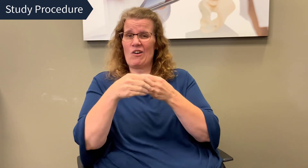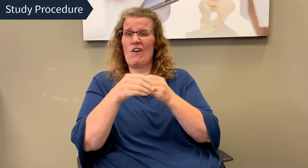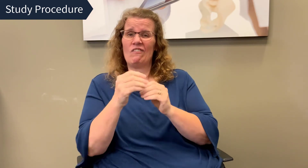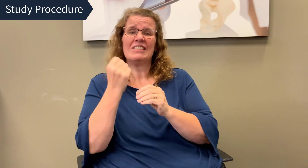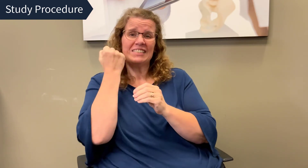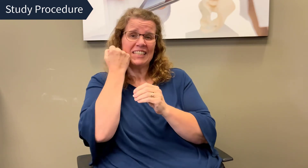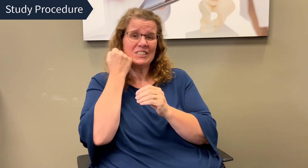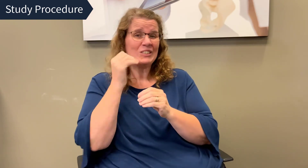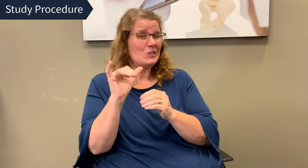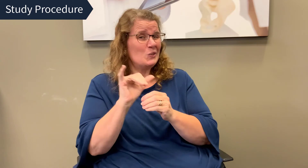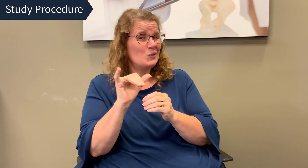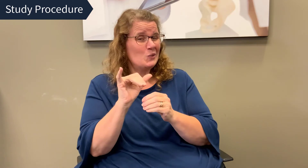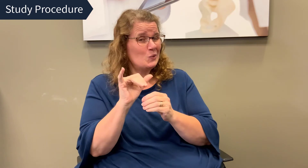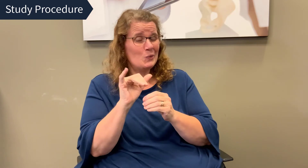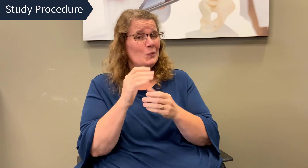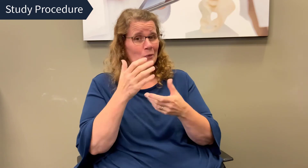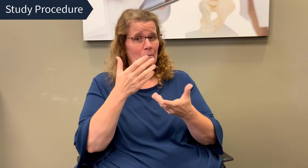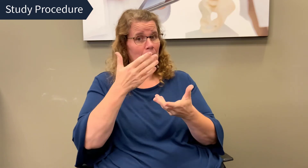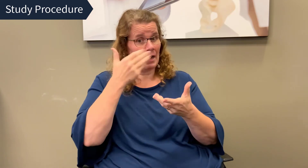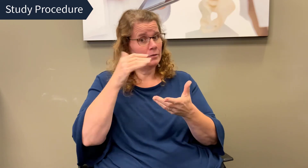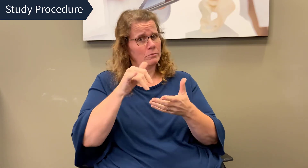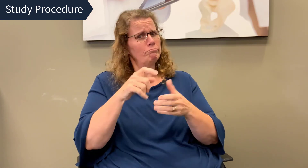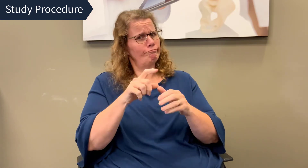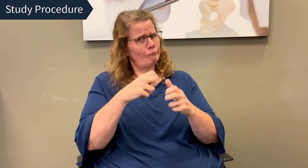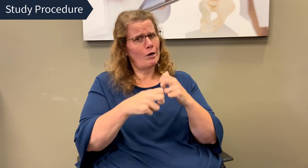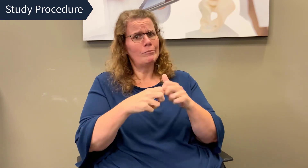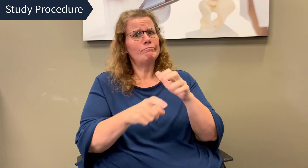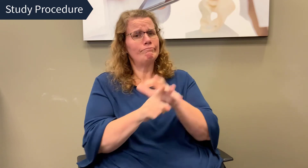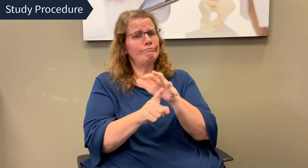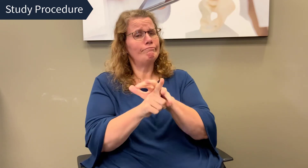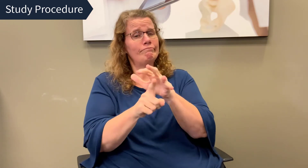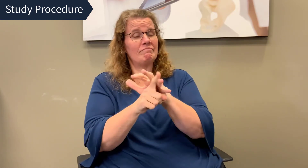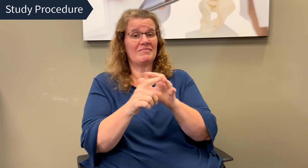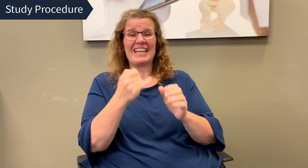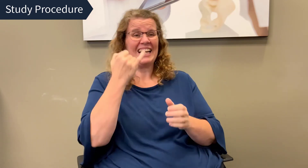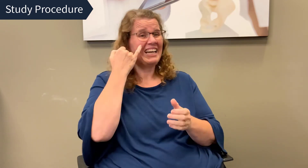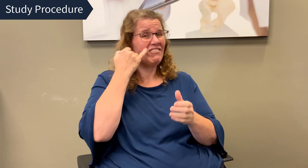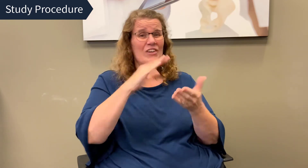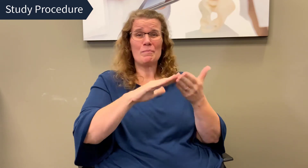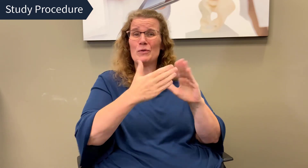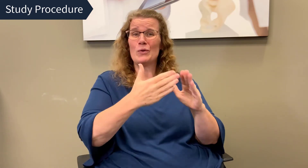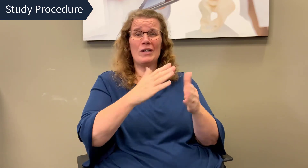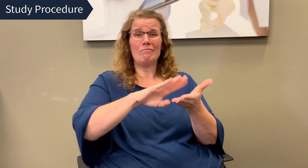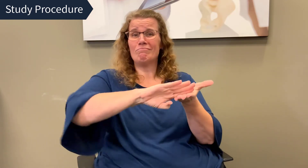setting that were being reported that if we had not discovered that with the